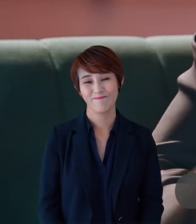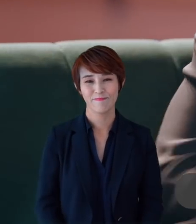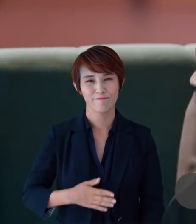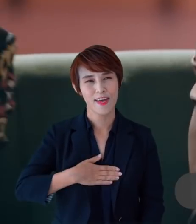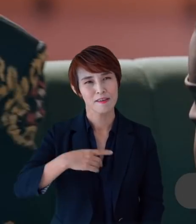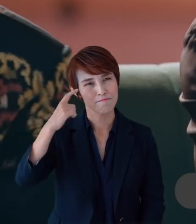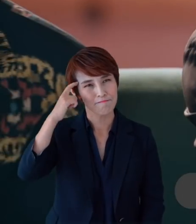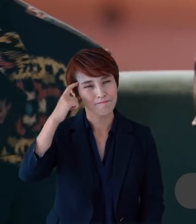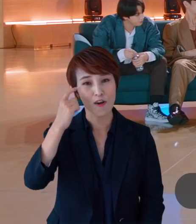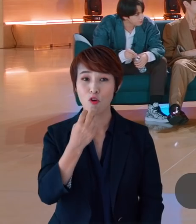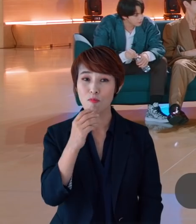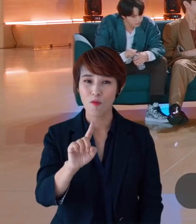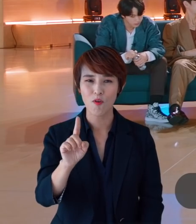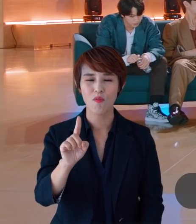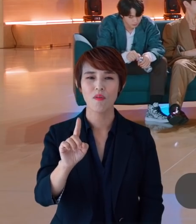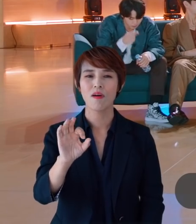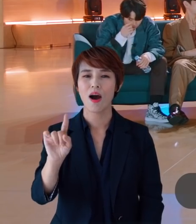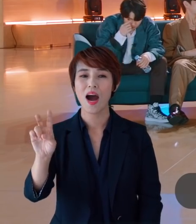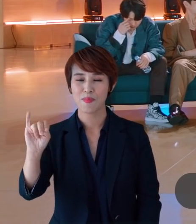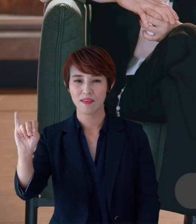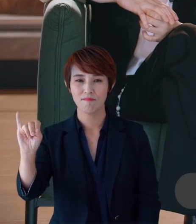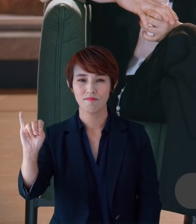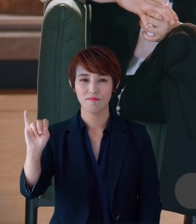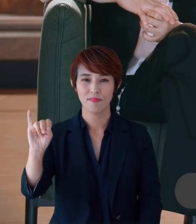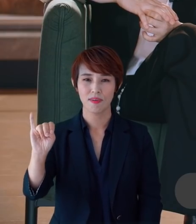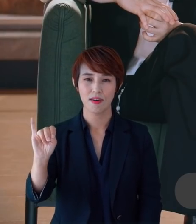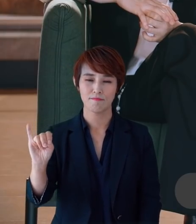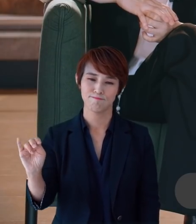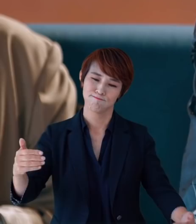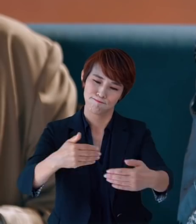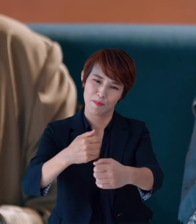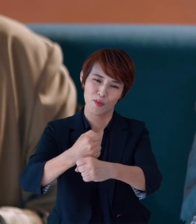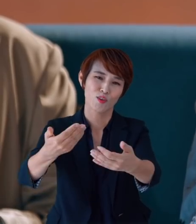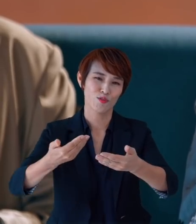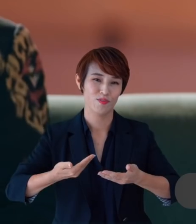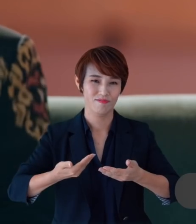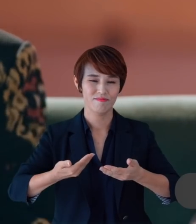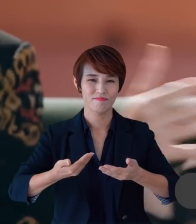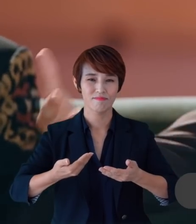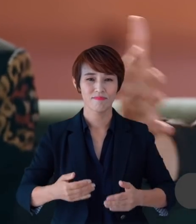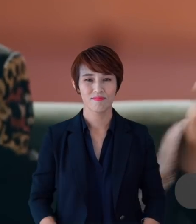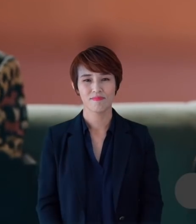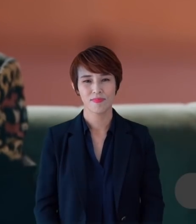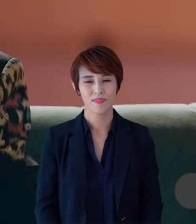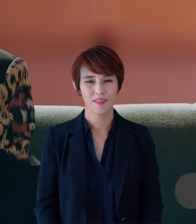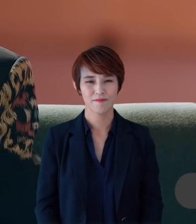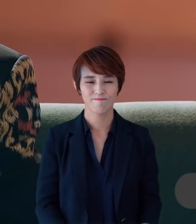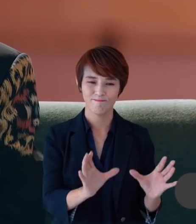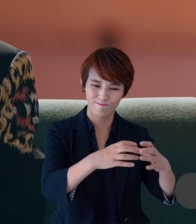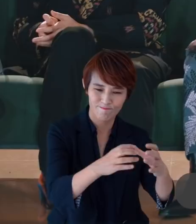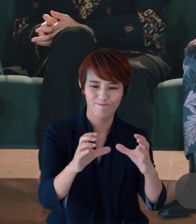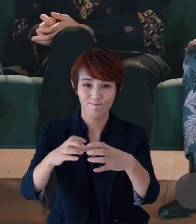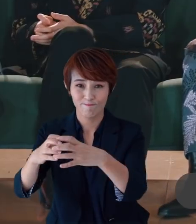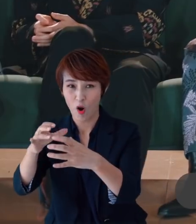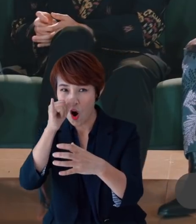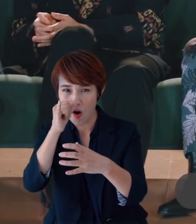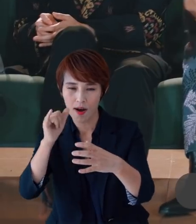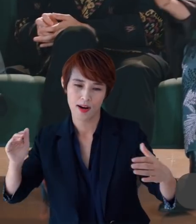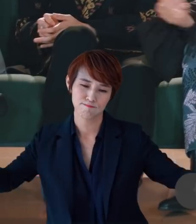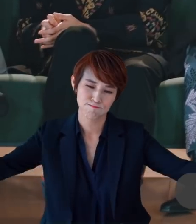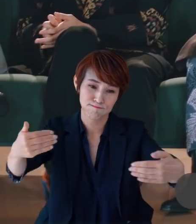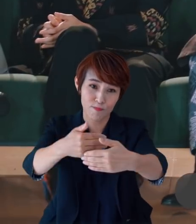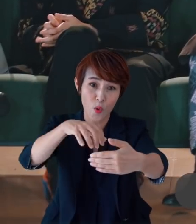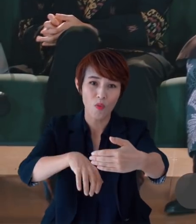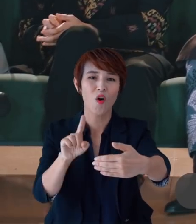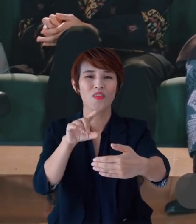Jimin: In my opinion, together with ARMY, we created our own safe-haven. And I believe Seoul is the place that connects all of those different safe-havens around us.